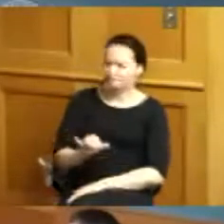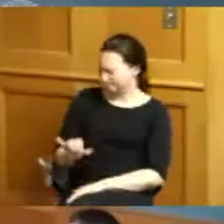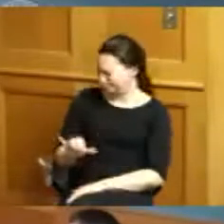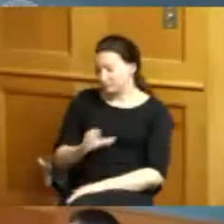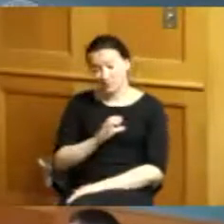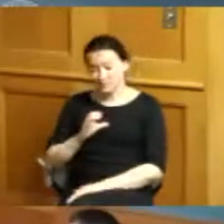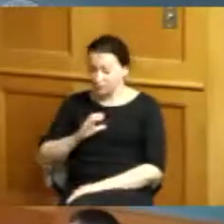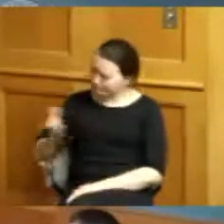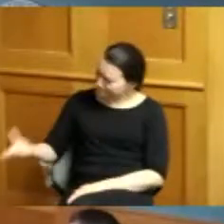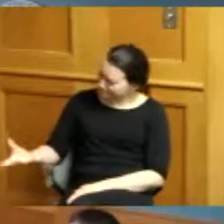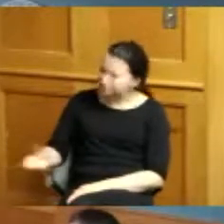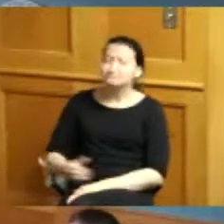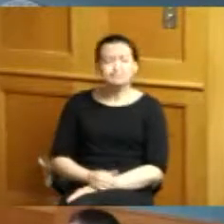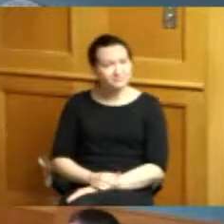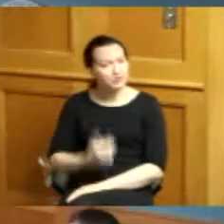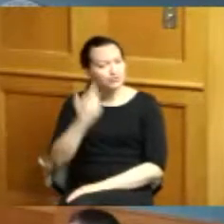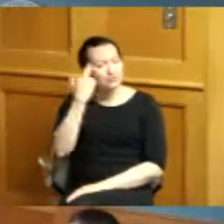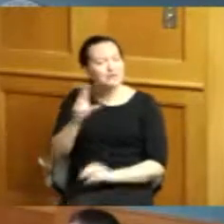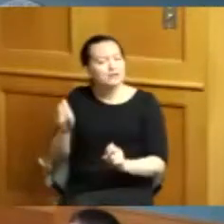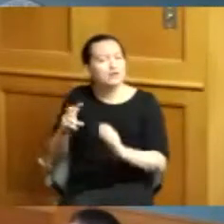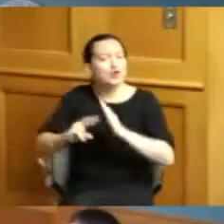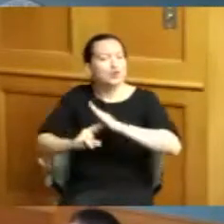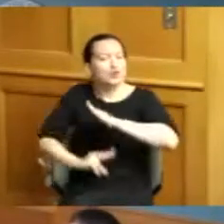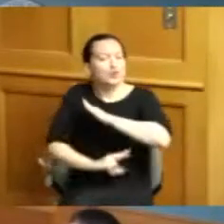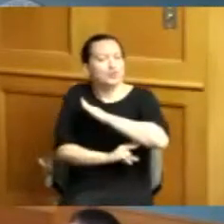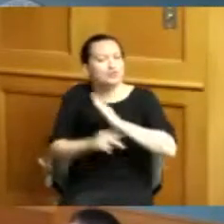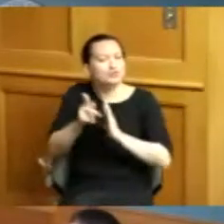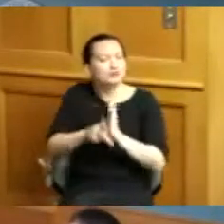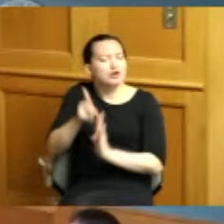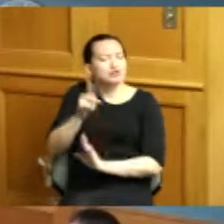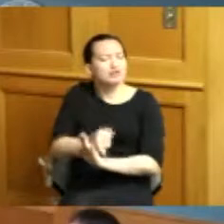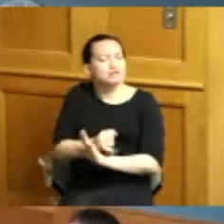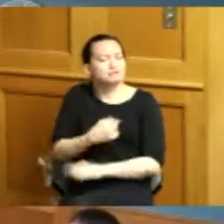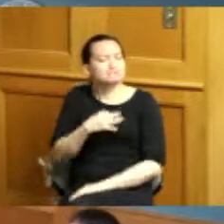Driehaus you have a question because it's a Bridge Project I'm just curious to know when